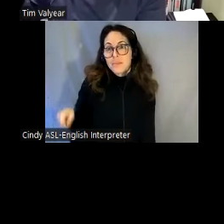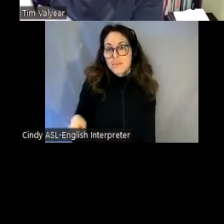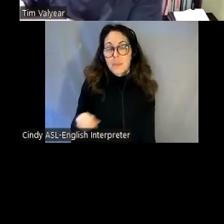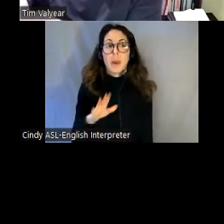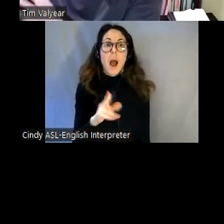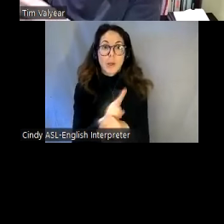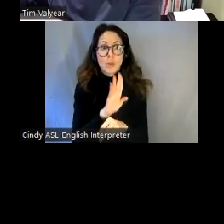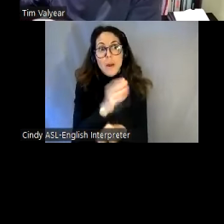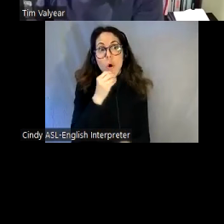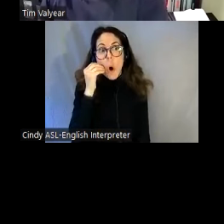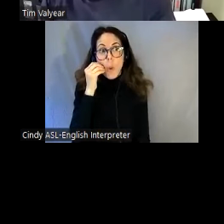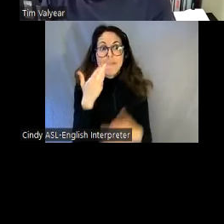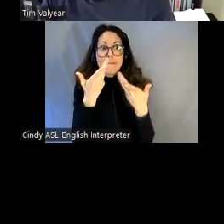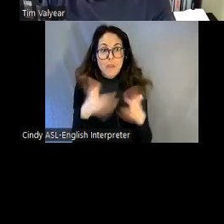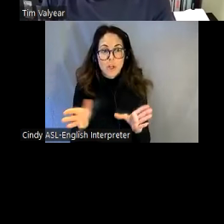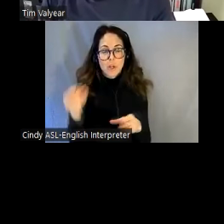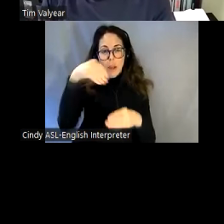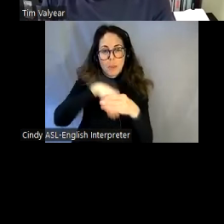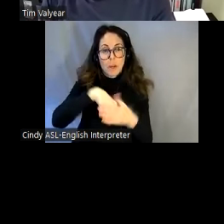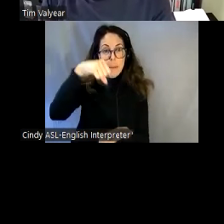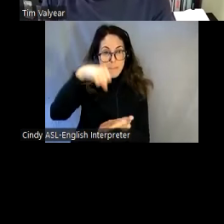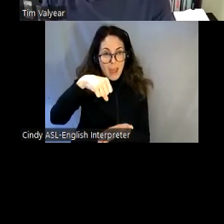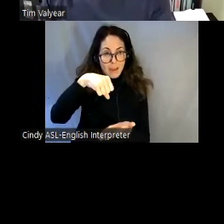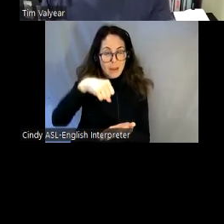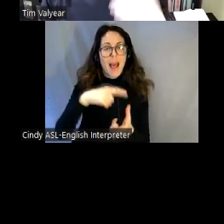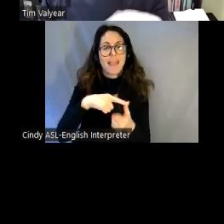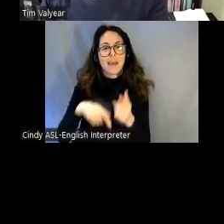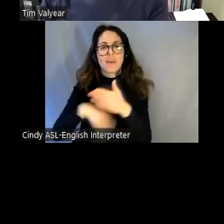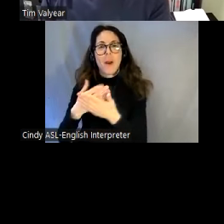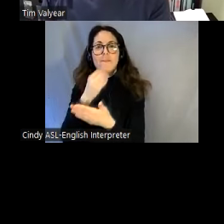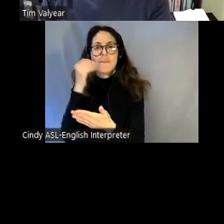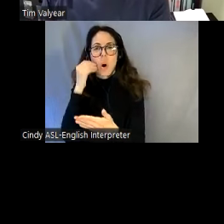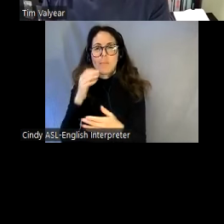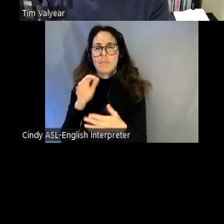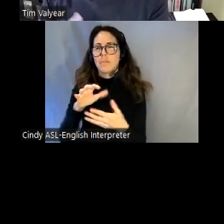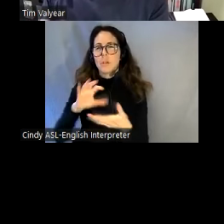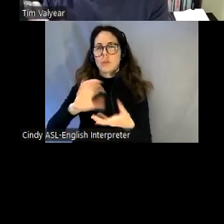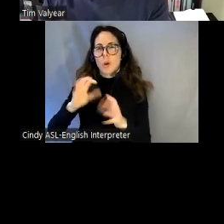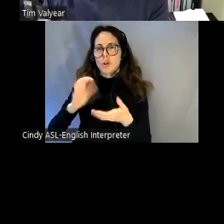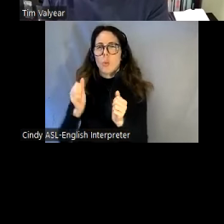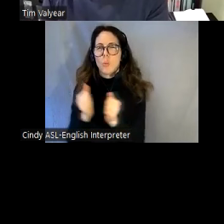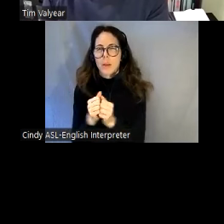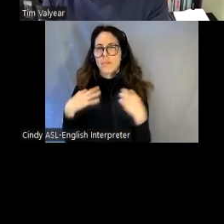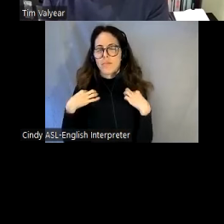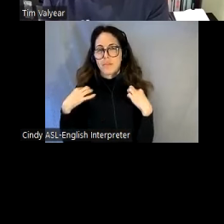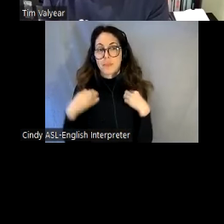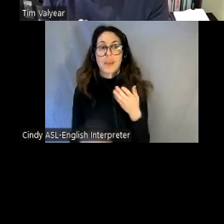when I go to somebody's home as a nurse, I tuck a dish towel in my back pocket and use that for that person's